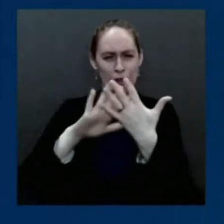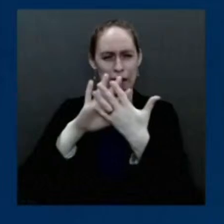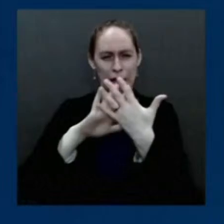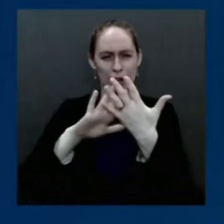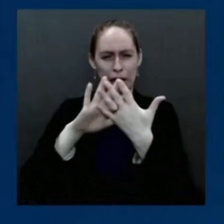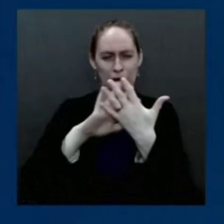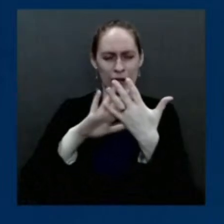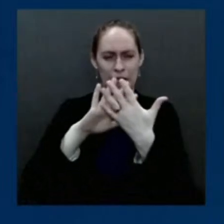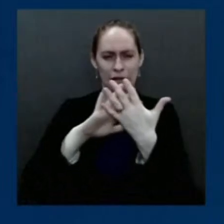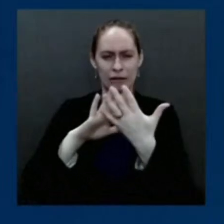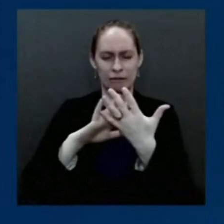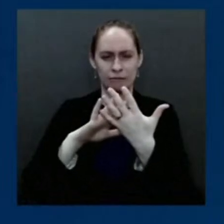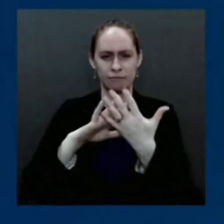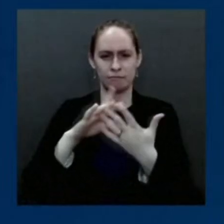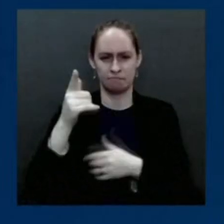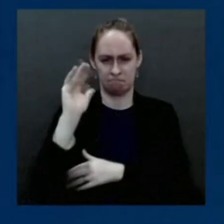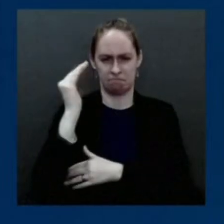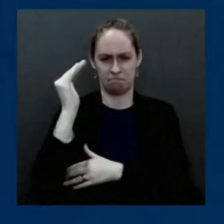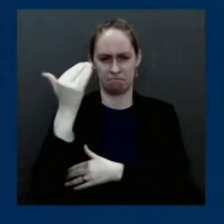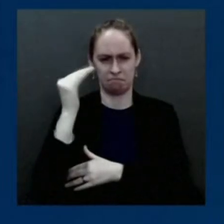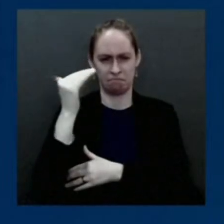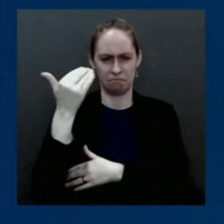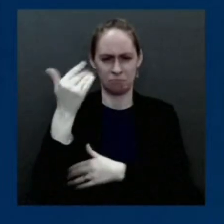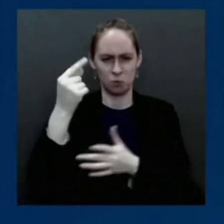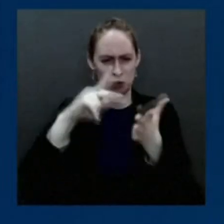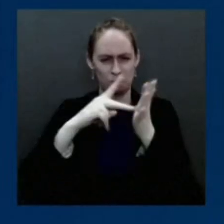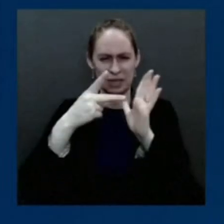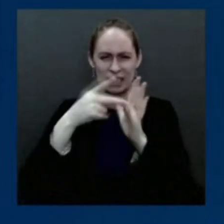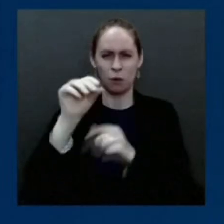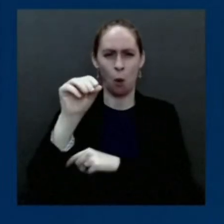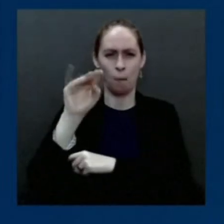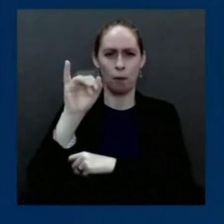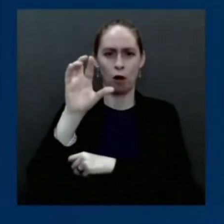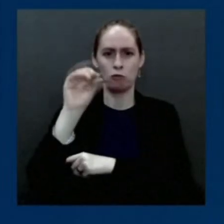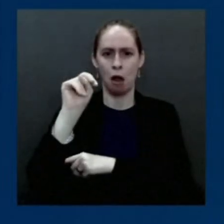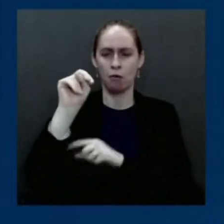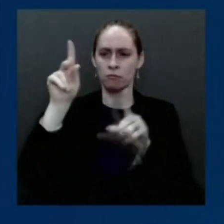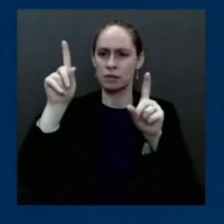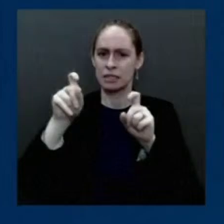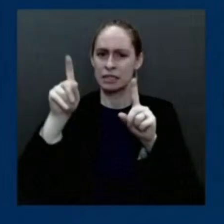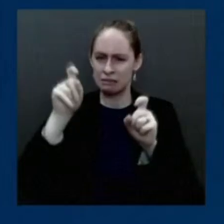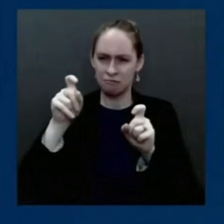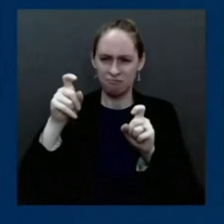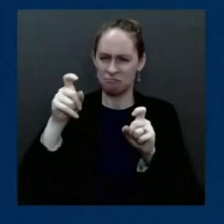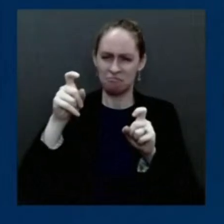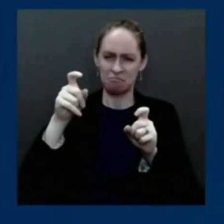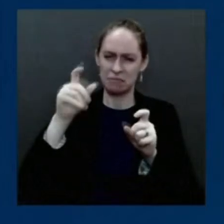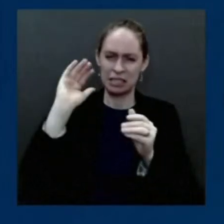THE DETECTIVING OMICRON BUT THEY STILL WORK CAN YOU CLARIFY IT EXACTLY WHAT PHASE PEOPLE